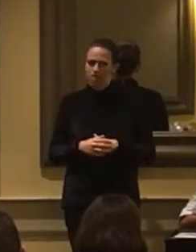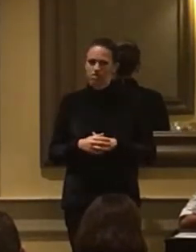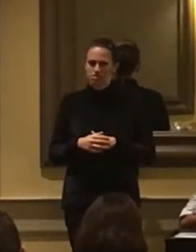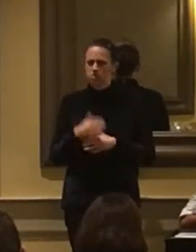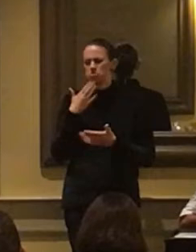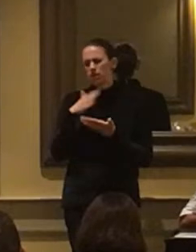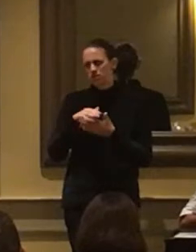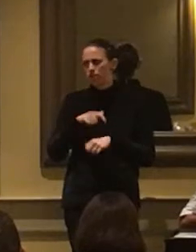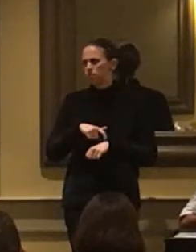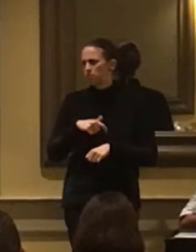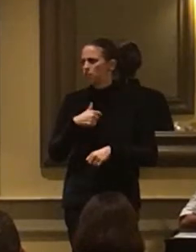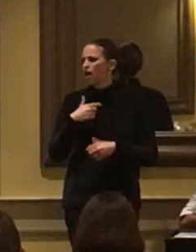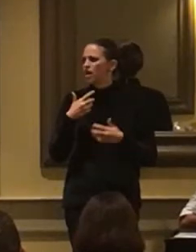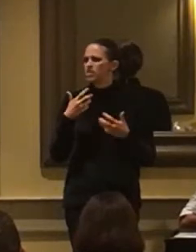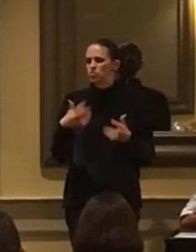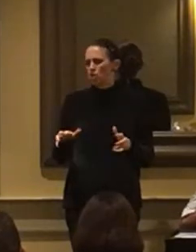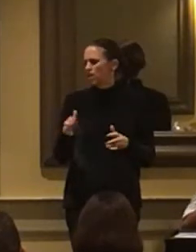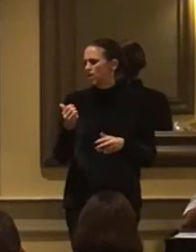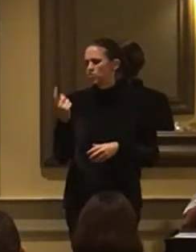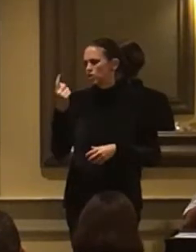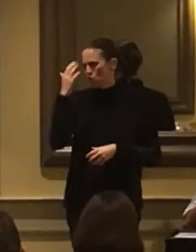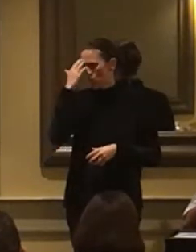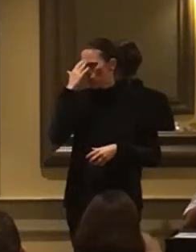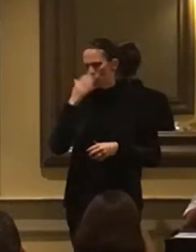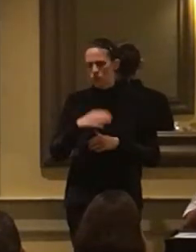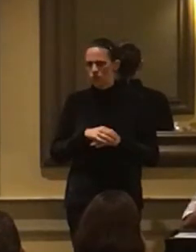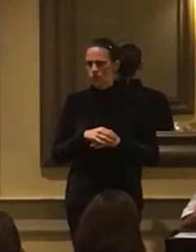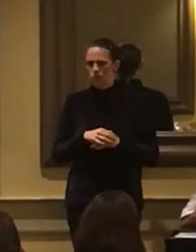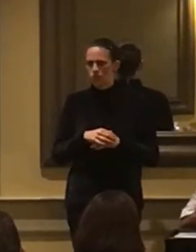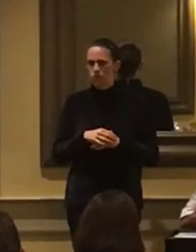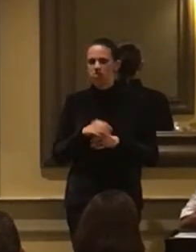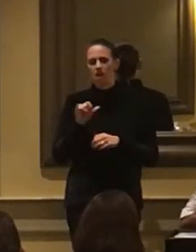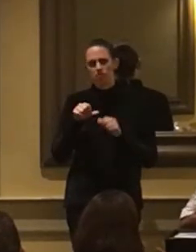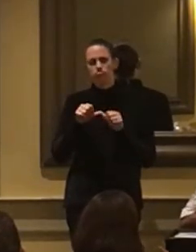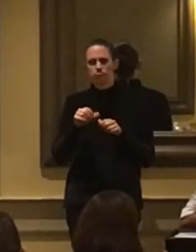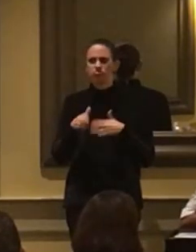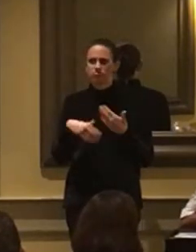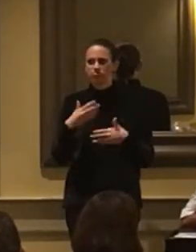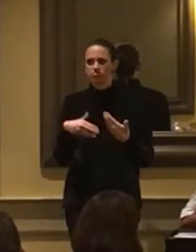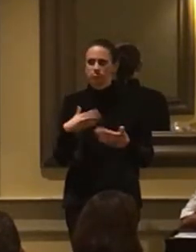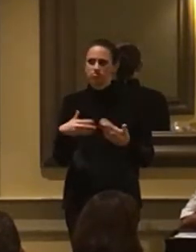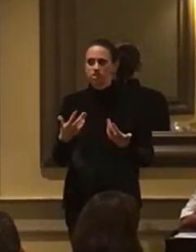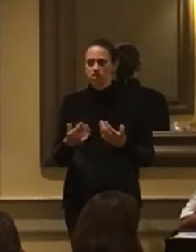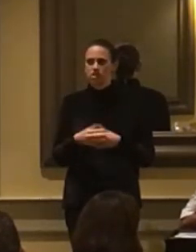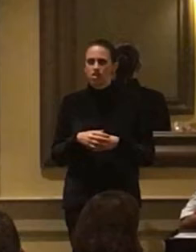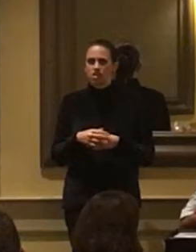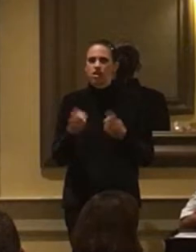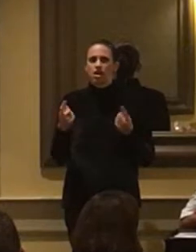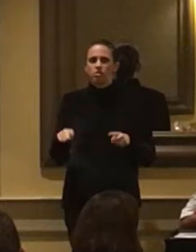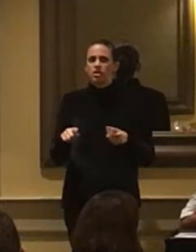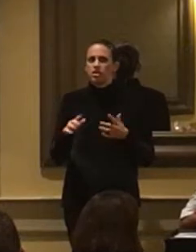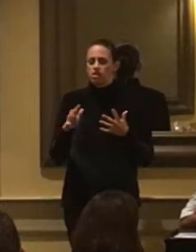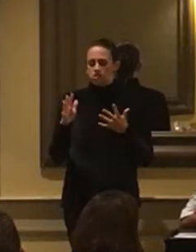I did not want anyone to know. And it stayed like that for a bit. And then, my fresh...my sophomore year